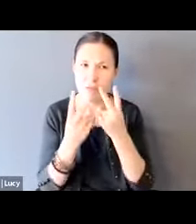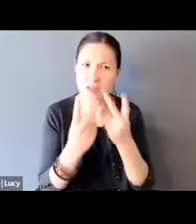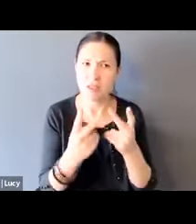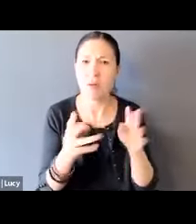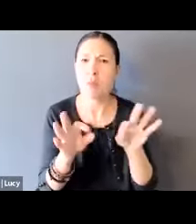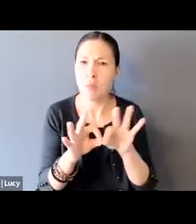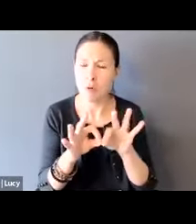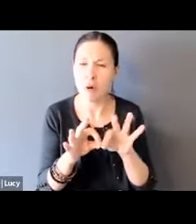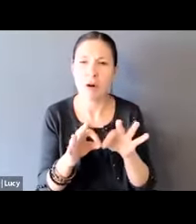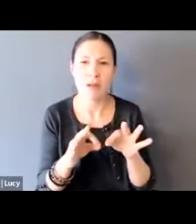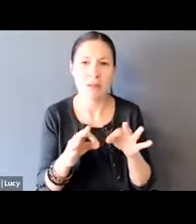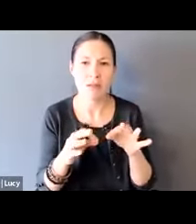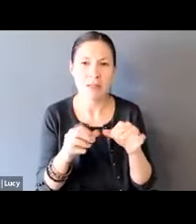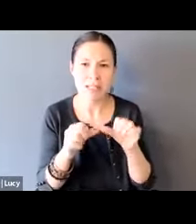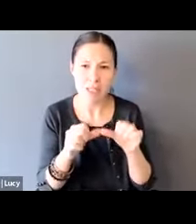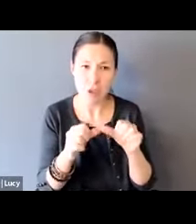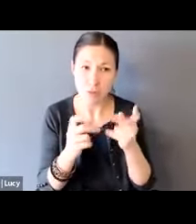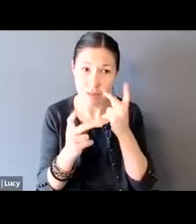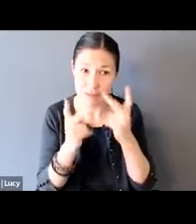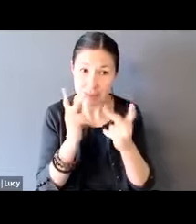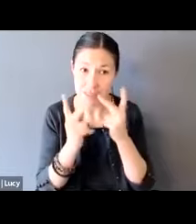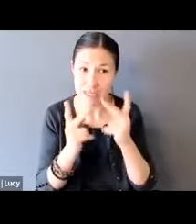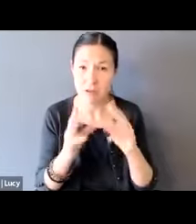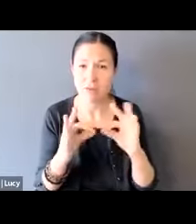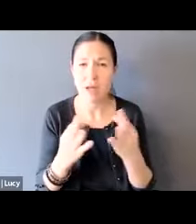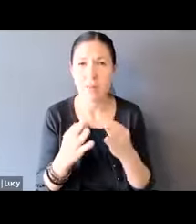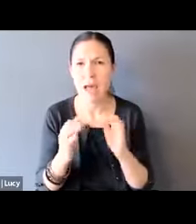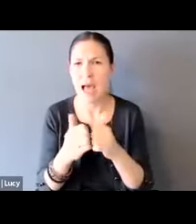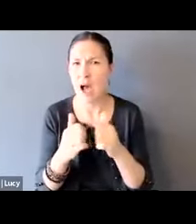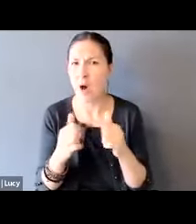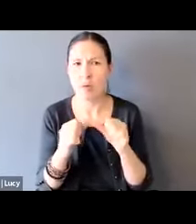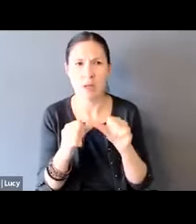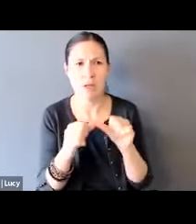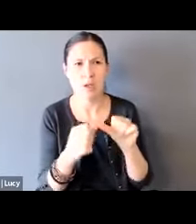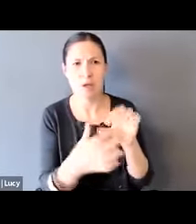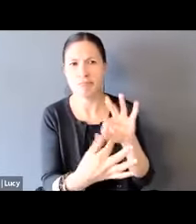Any suggestions on how to stay connected to my family while being safe?